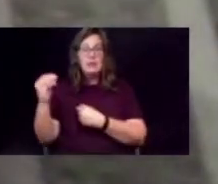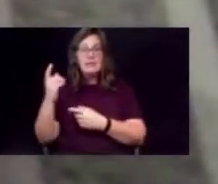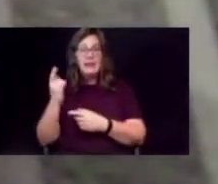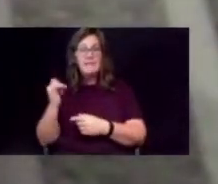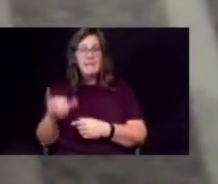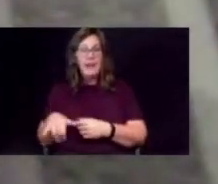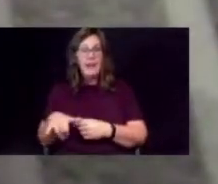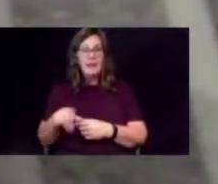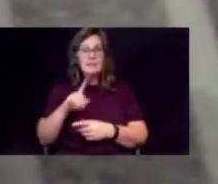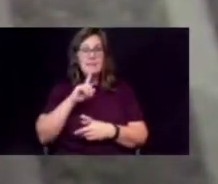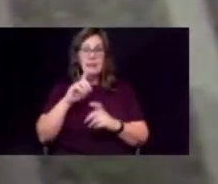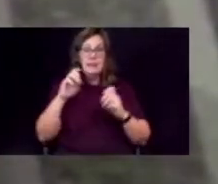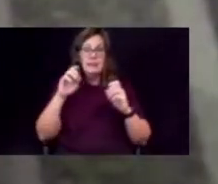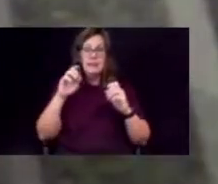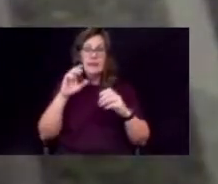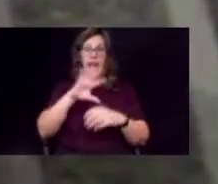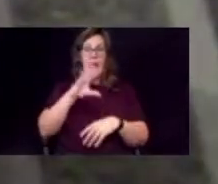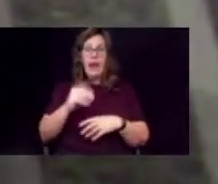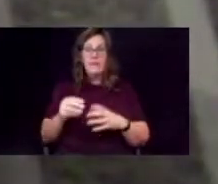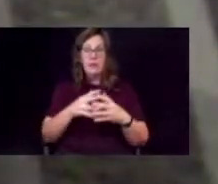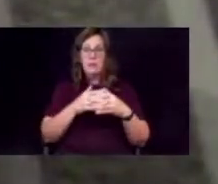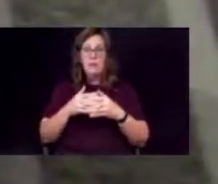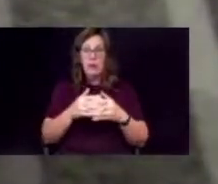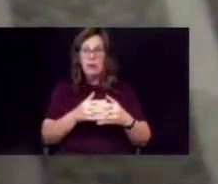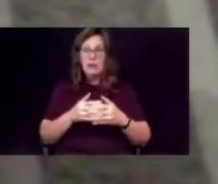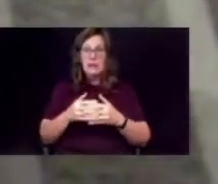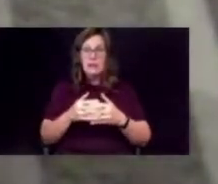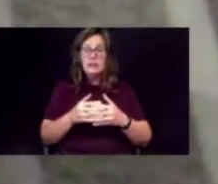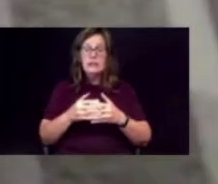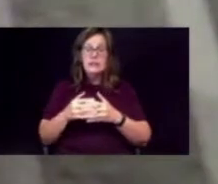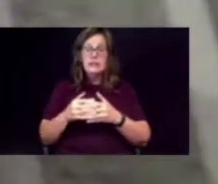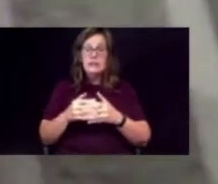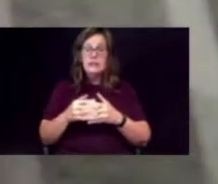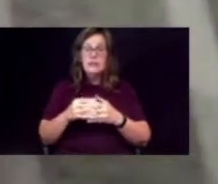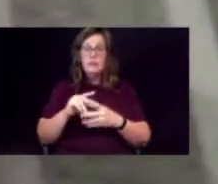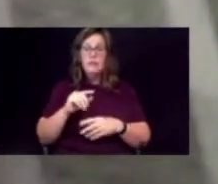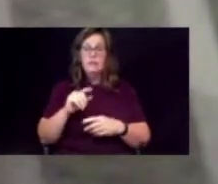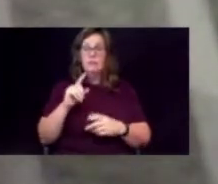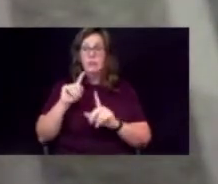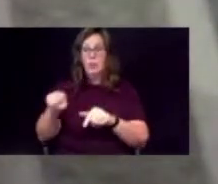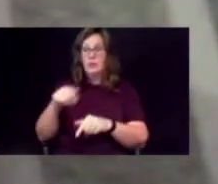school i was the only person in my school that was african-american aside from my sibling at my first